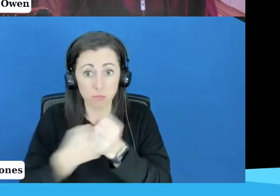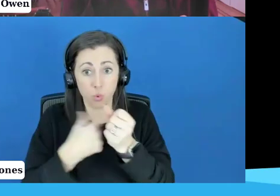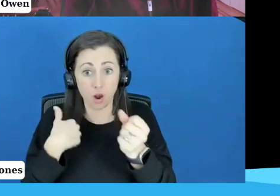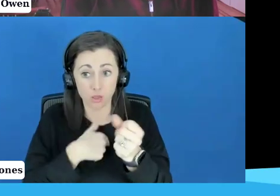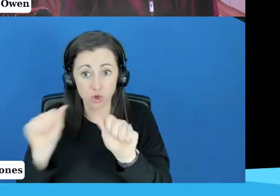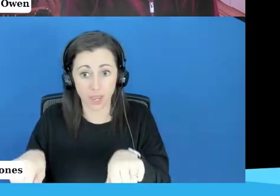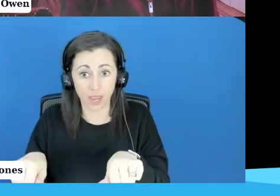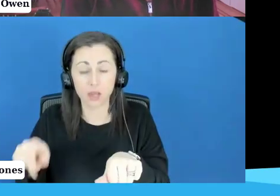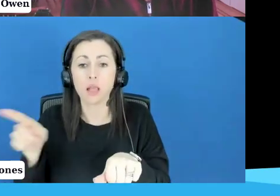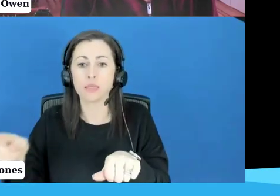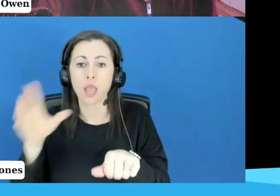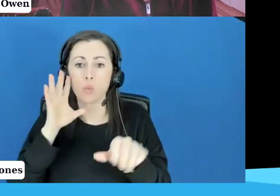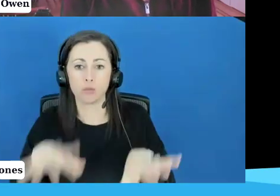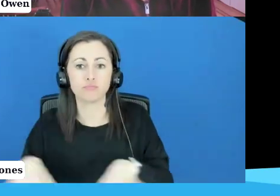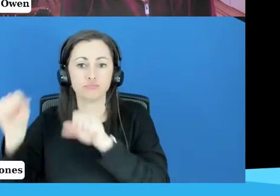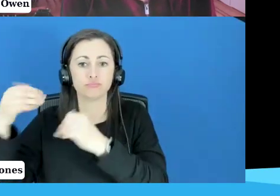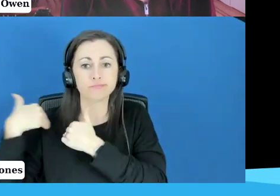that can step up and take them to some of those things.